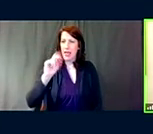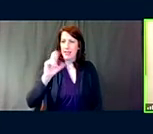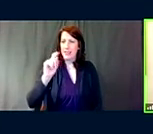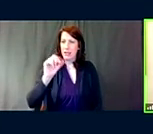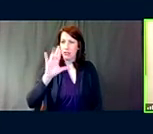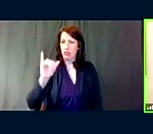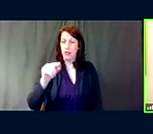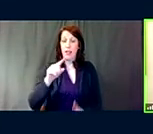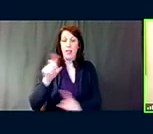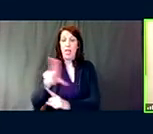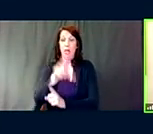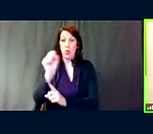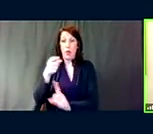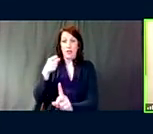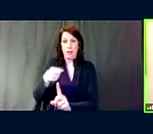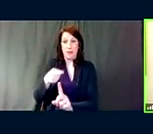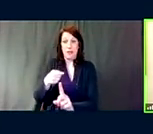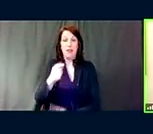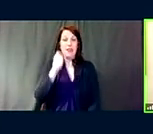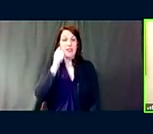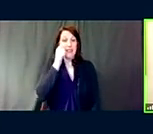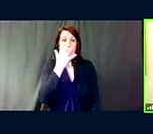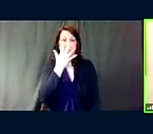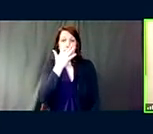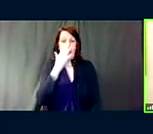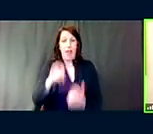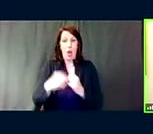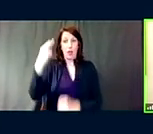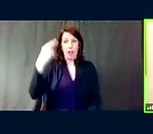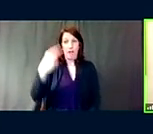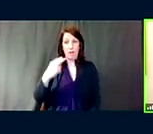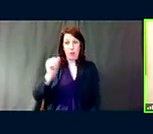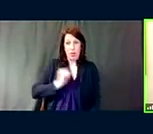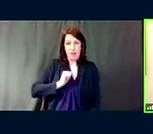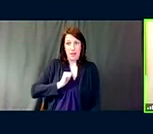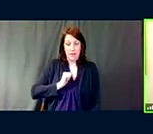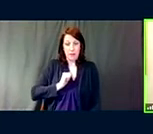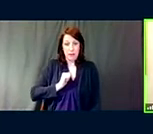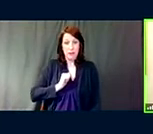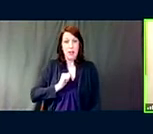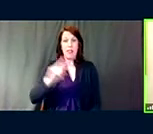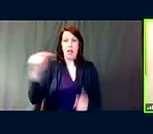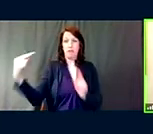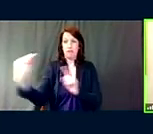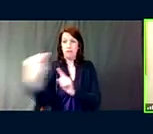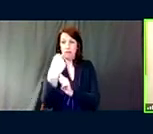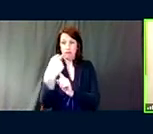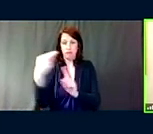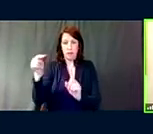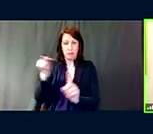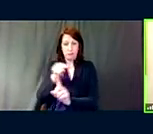ANCESTRY AND HOW IN THE U.S. IN PARTICULAR SKIN COLOR MEDIATES HOW ONE VIEWS THEMSELVES AND HOW OTHERS VIEW THEM.